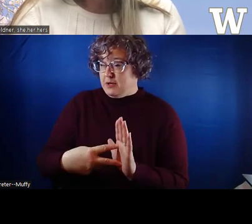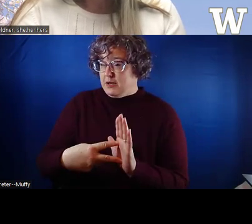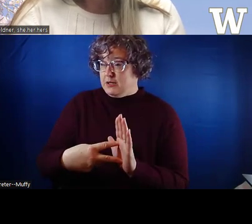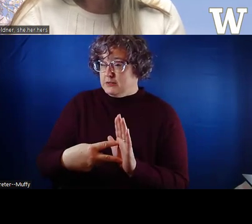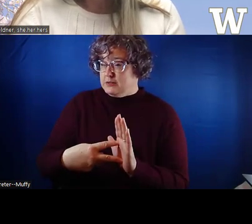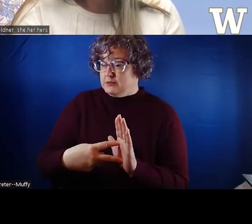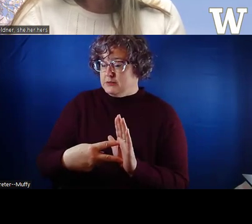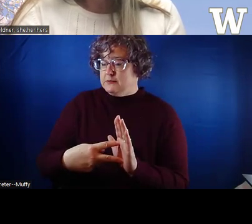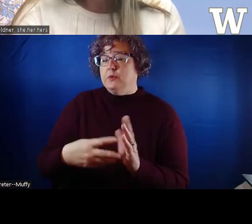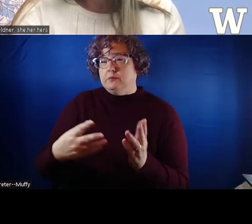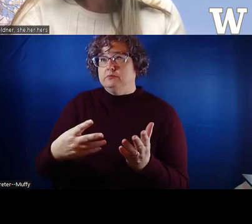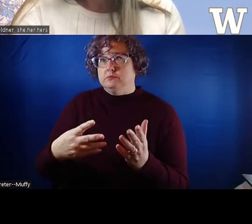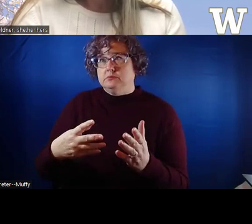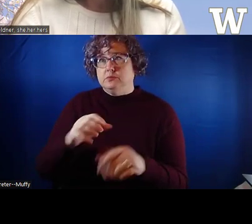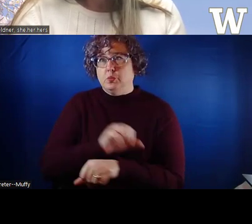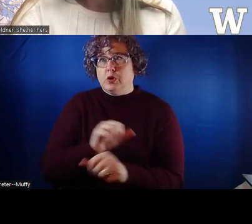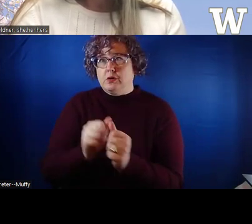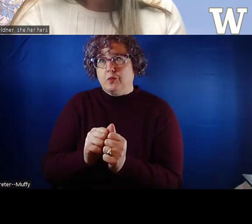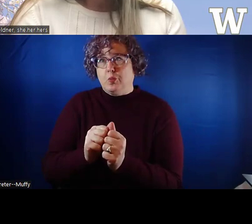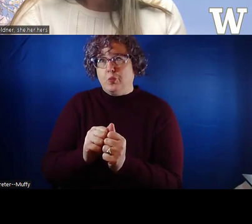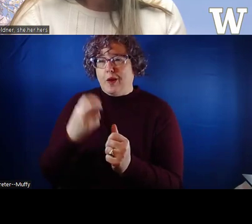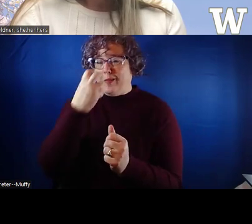I mean, working with a blind patient entails